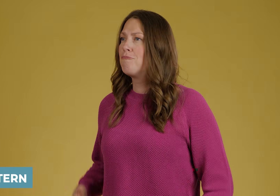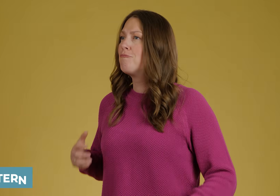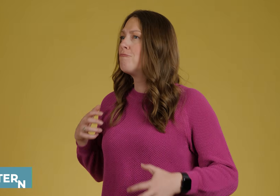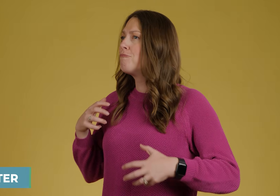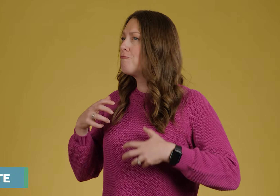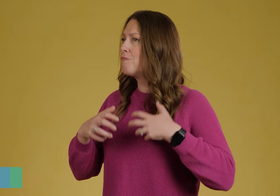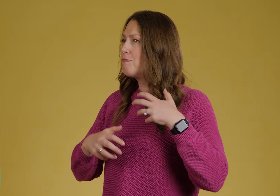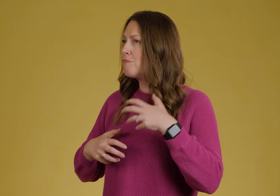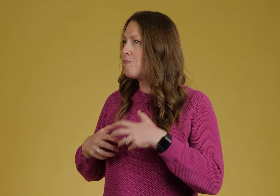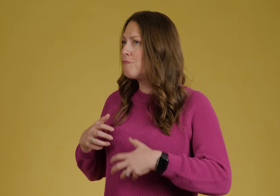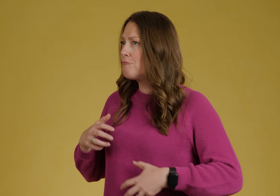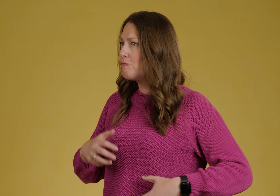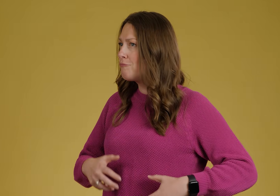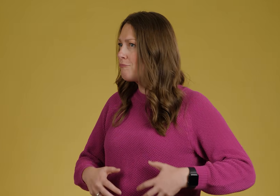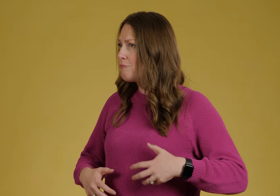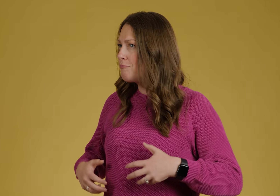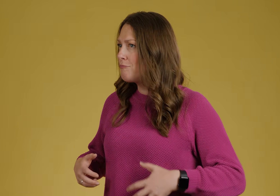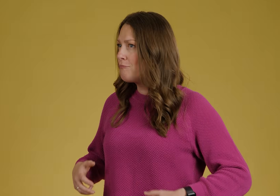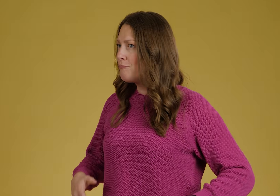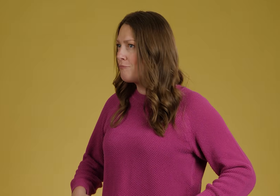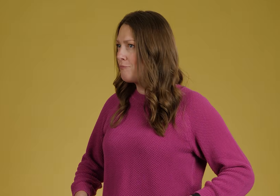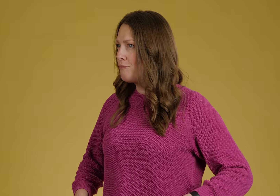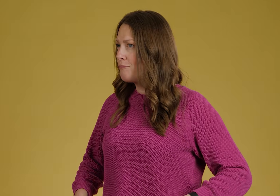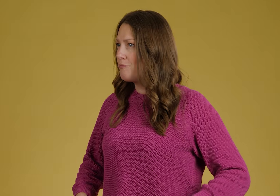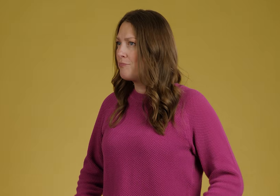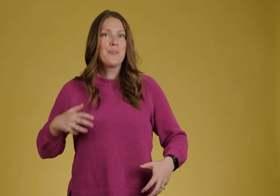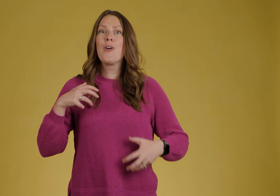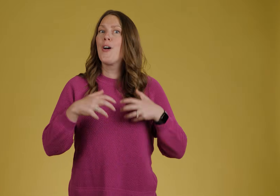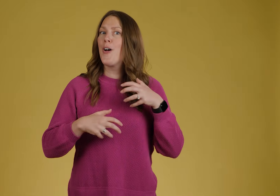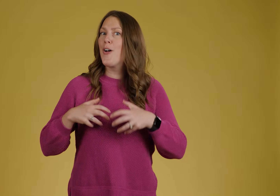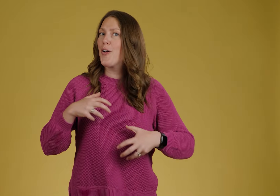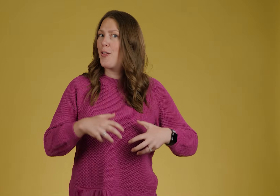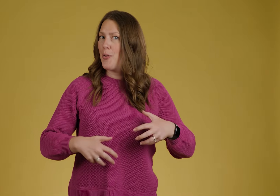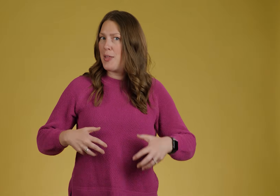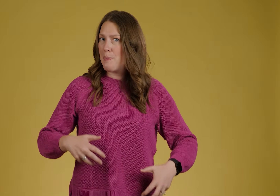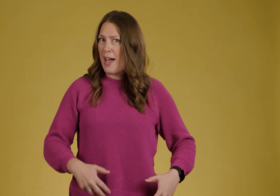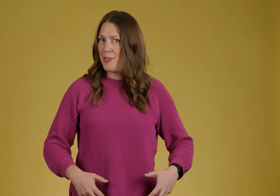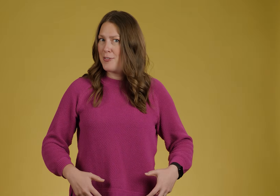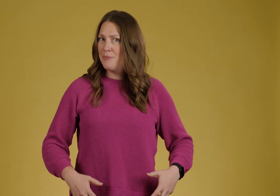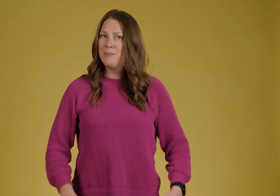It's showing the design on the clothes. Clothing pattern.